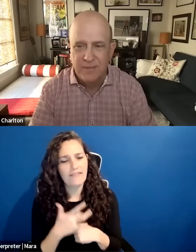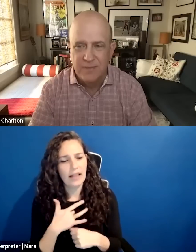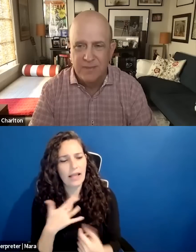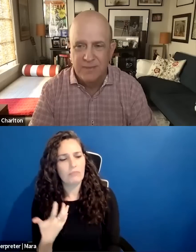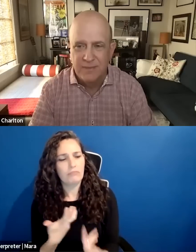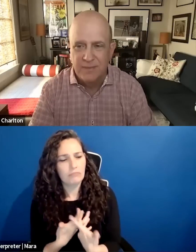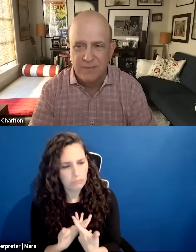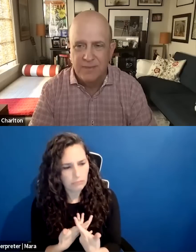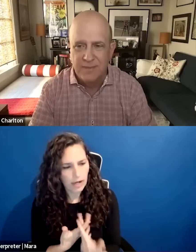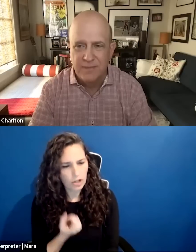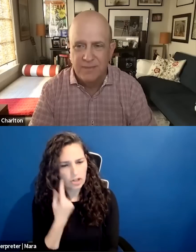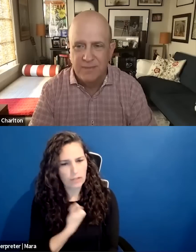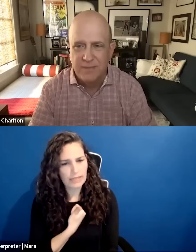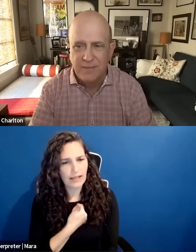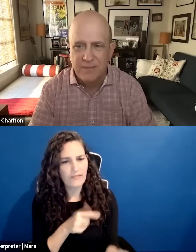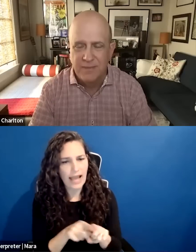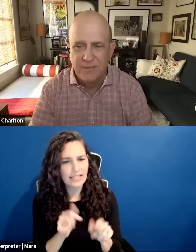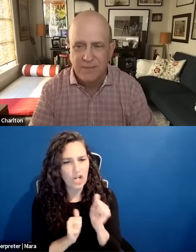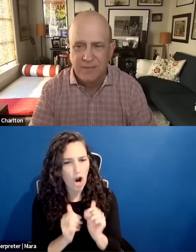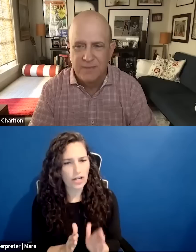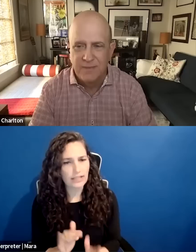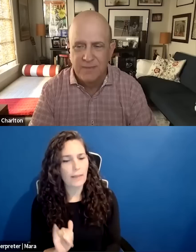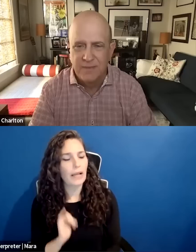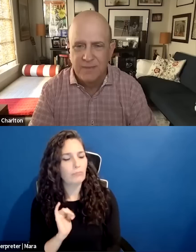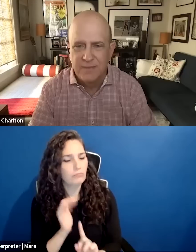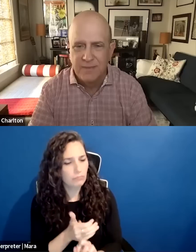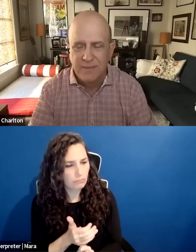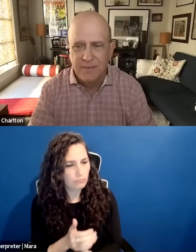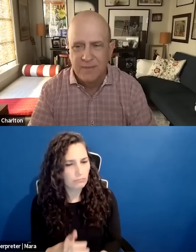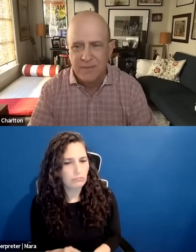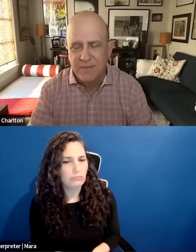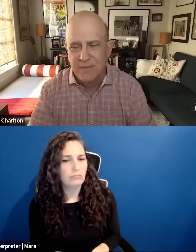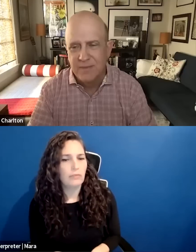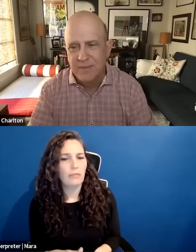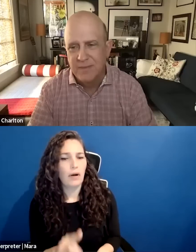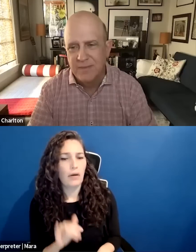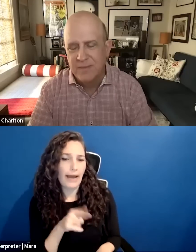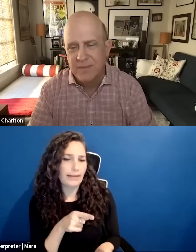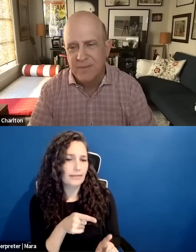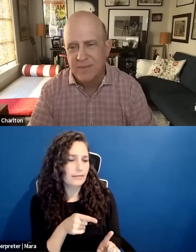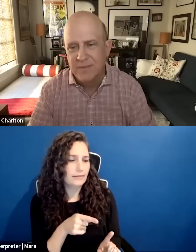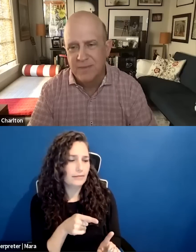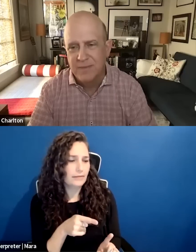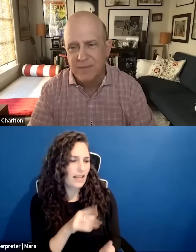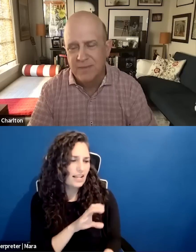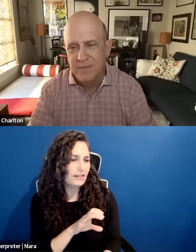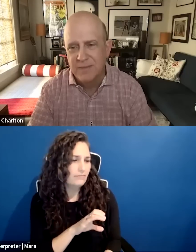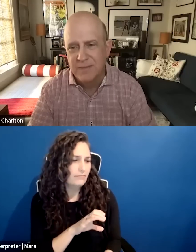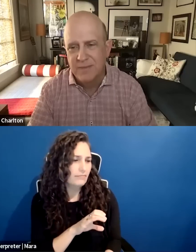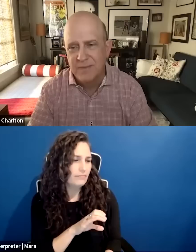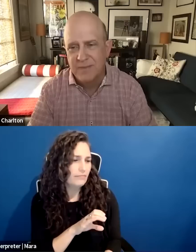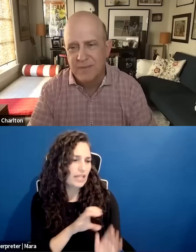It's like, oh yeah, like I'm playing characters who have authority or I tend to play the man,